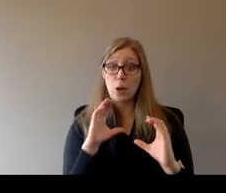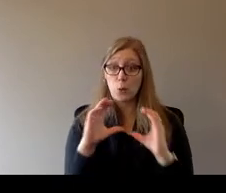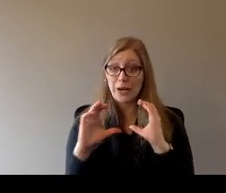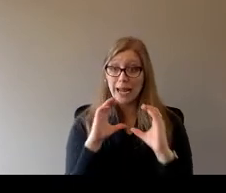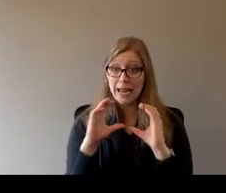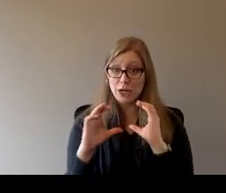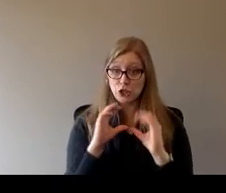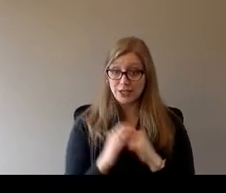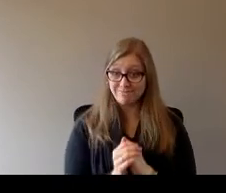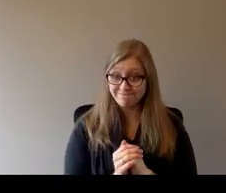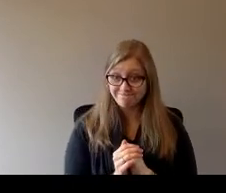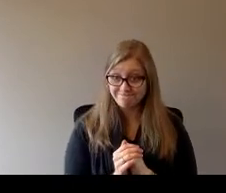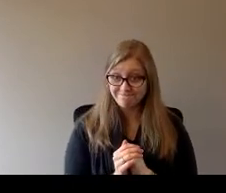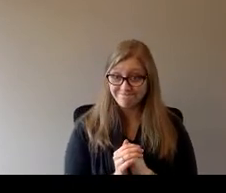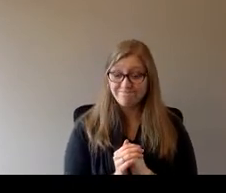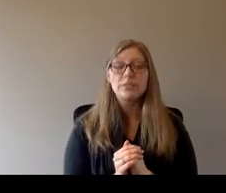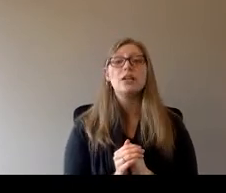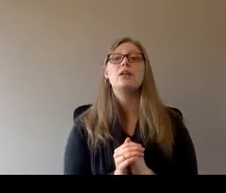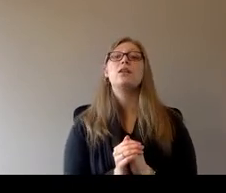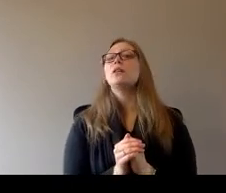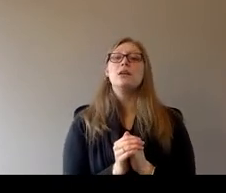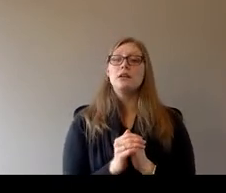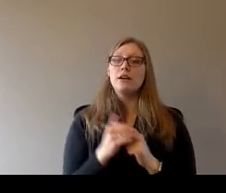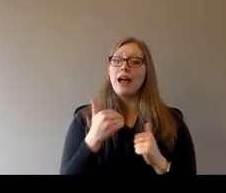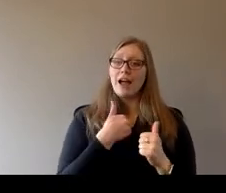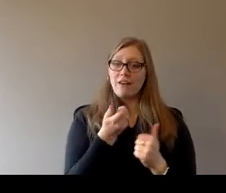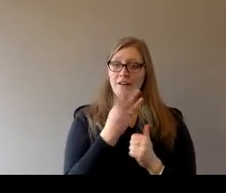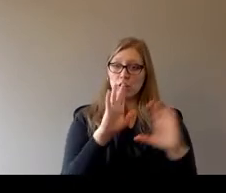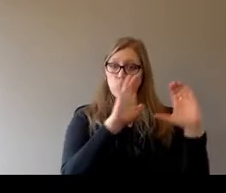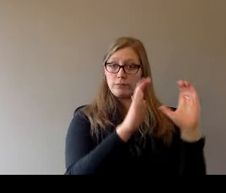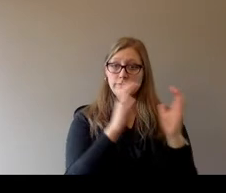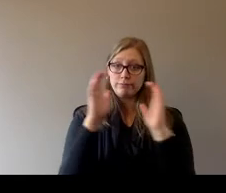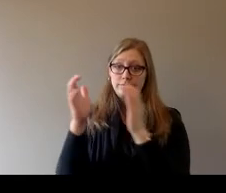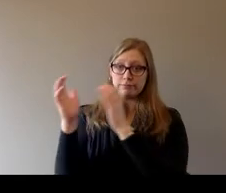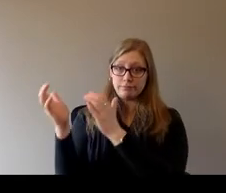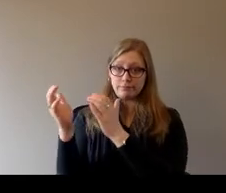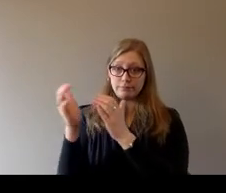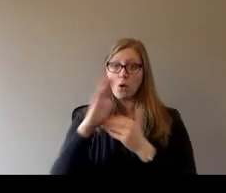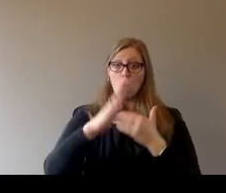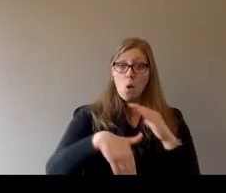I broke it down into a few categories: There is going to be Whole Class Communication and